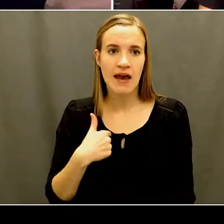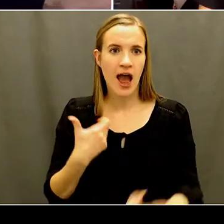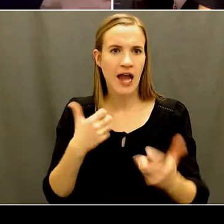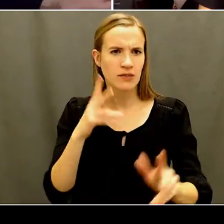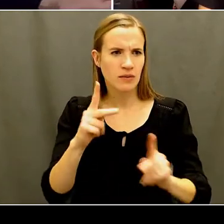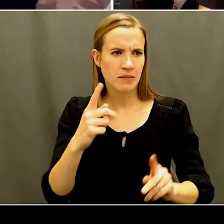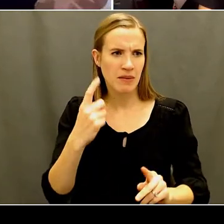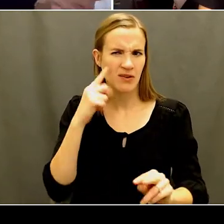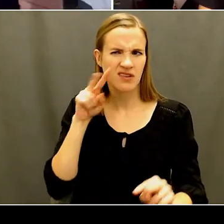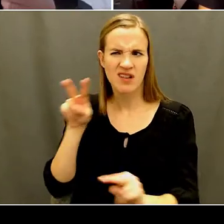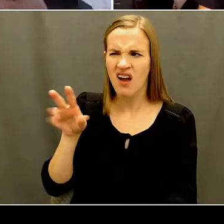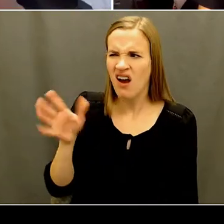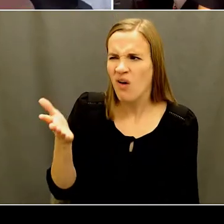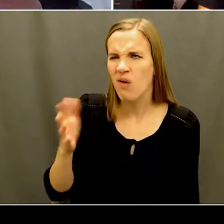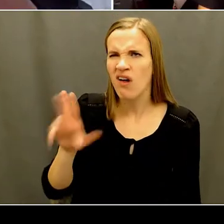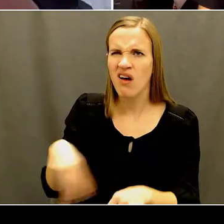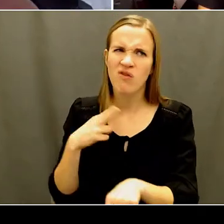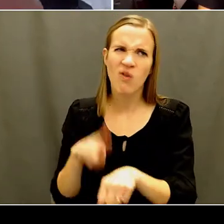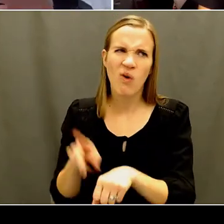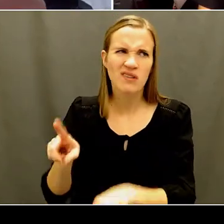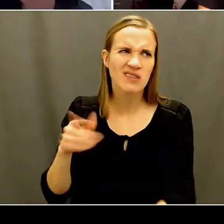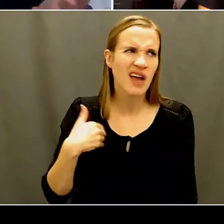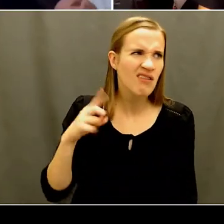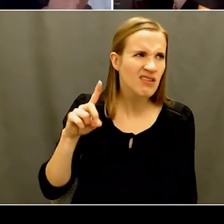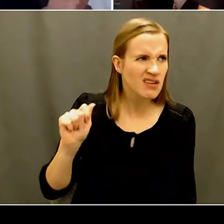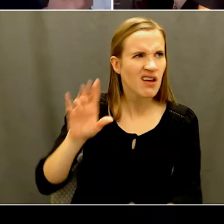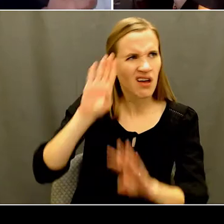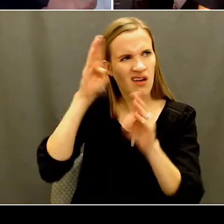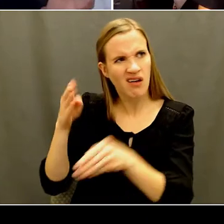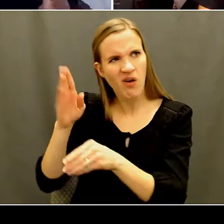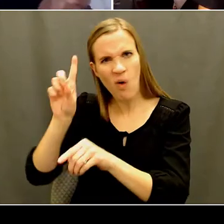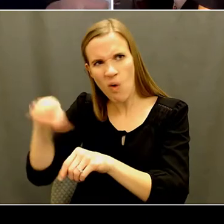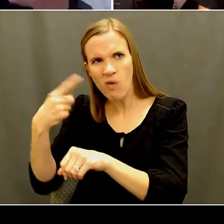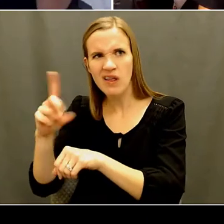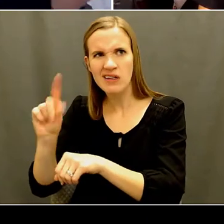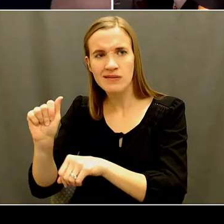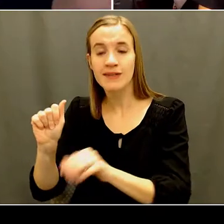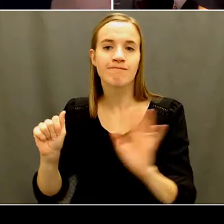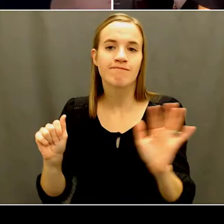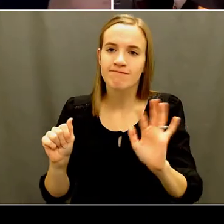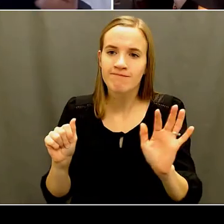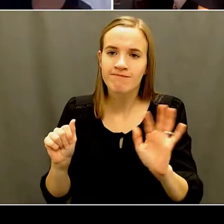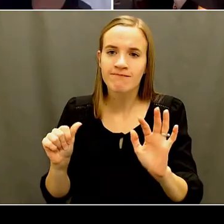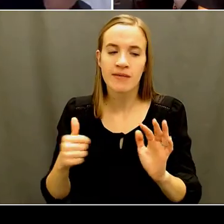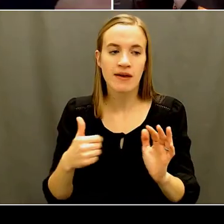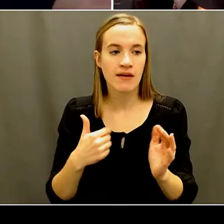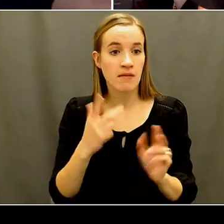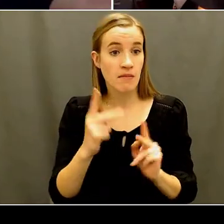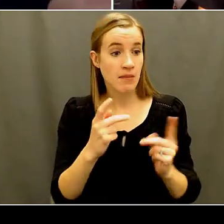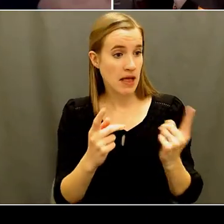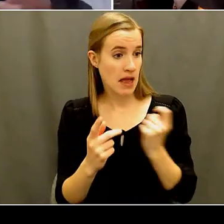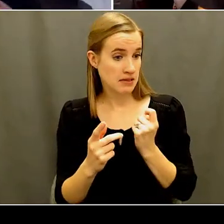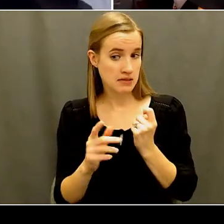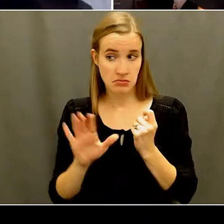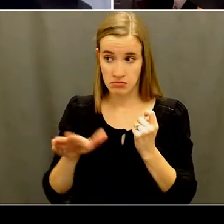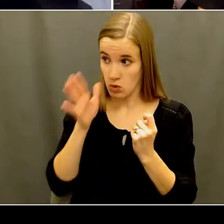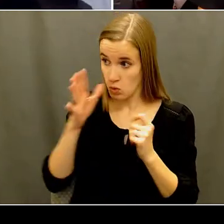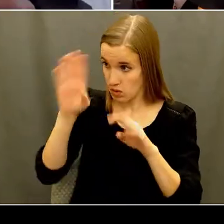do anything about disability? I would say, Well, my job is to represent the students. And so if that's what the students want, that's what I'll do. But